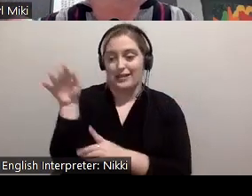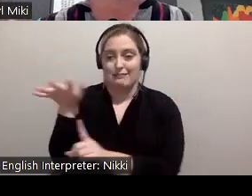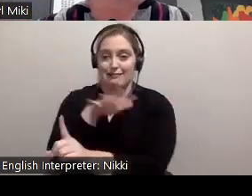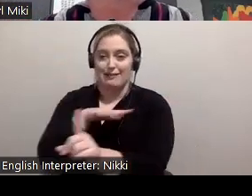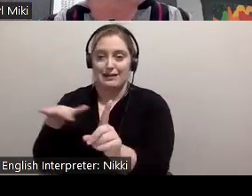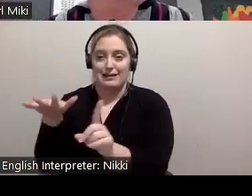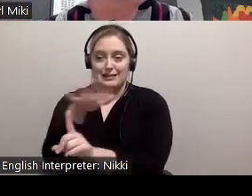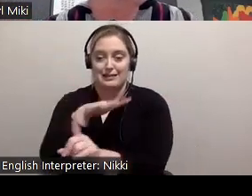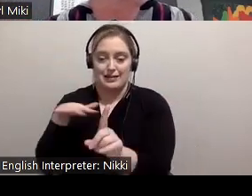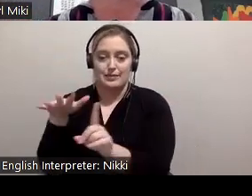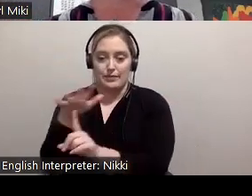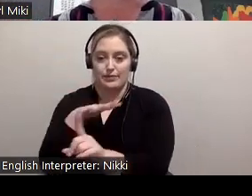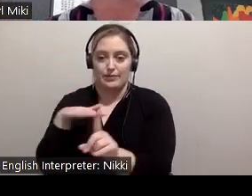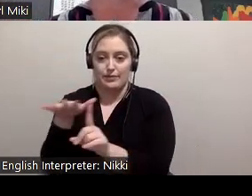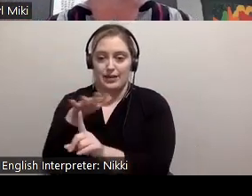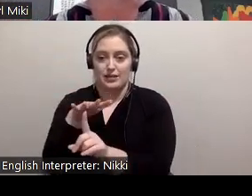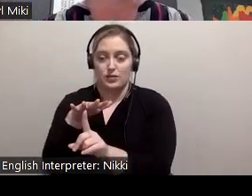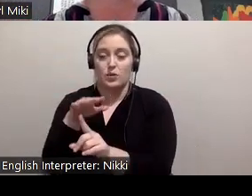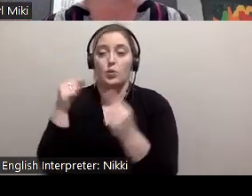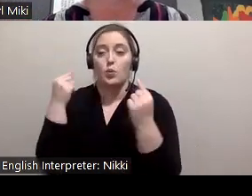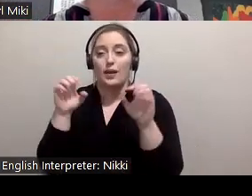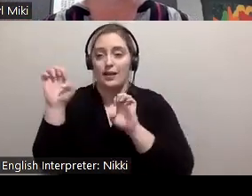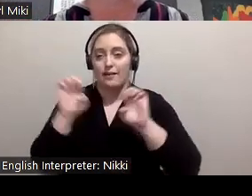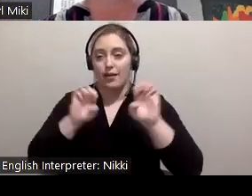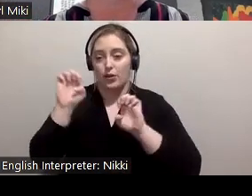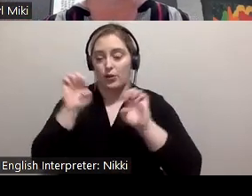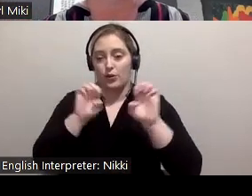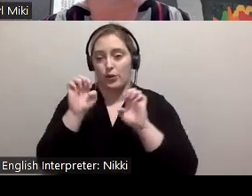evaluating your grant application.